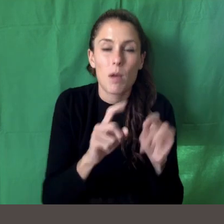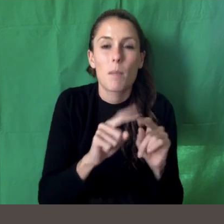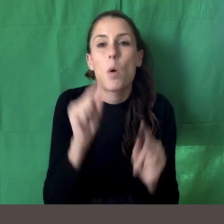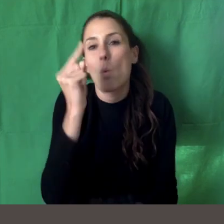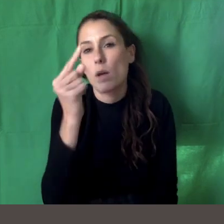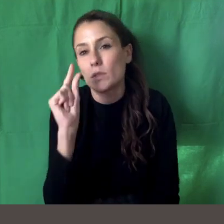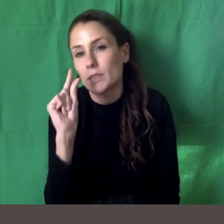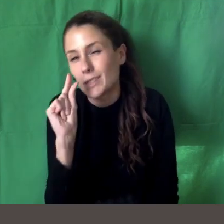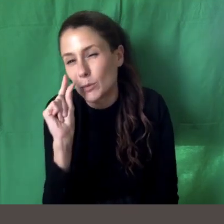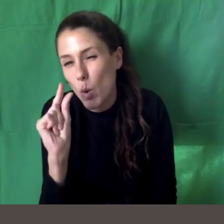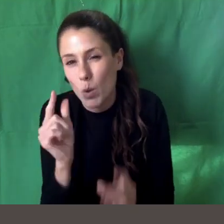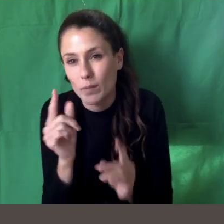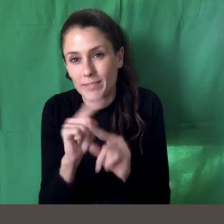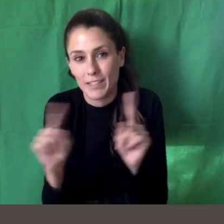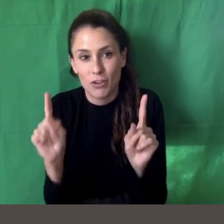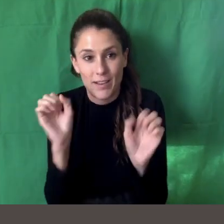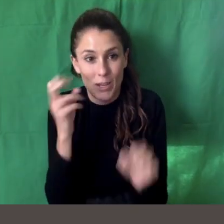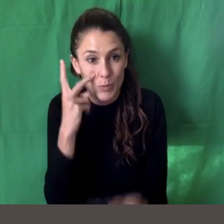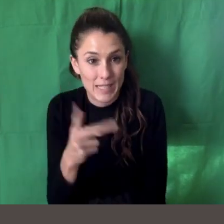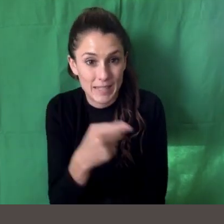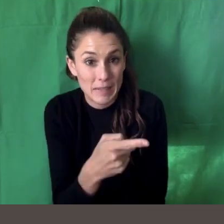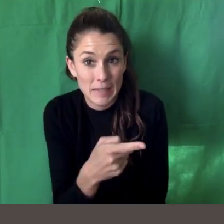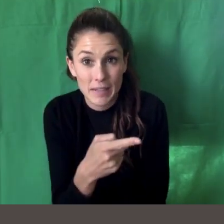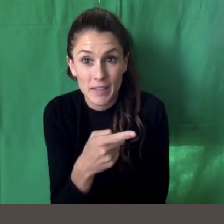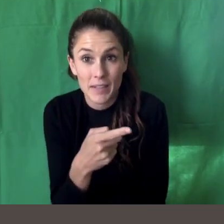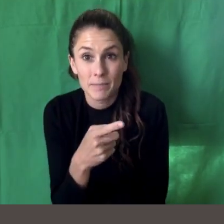But there is one tiny difference. Can you spot it?